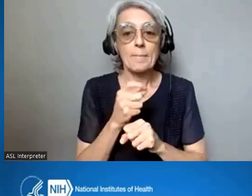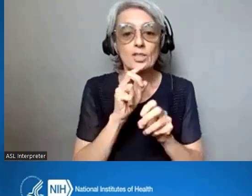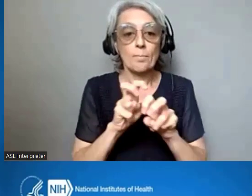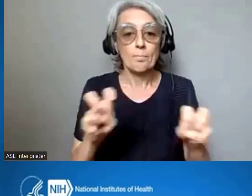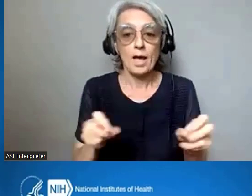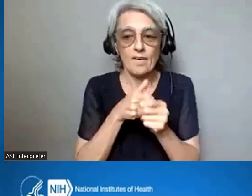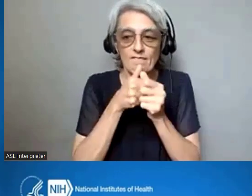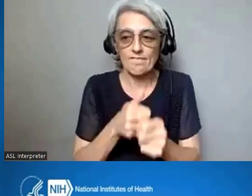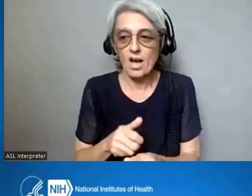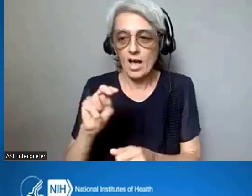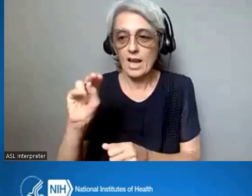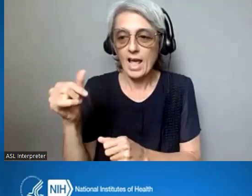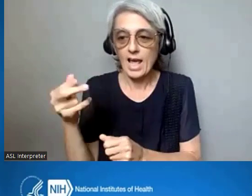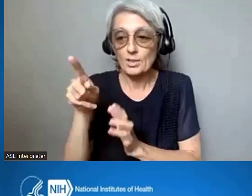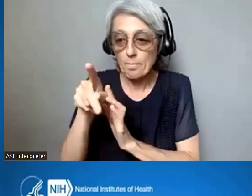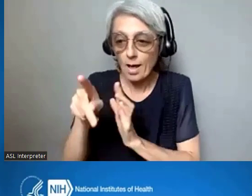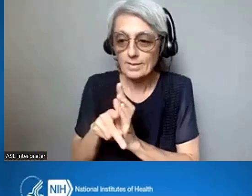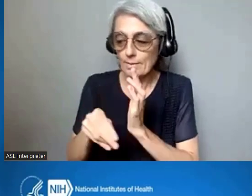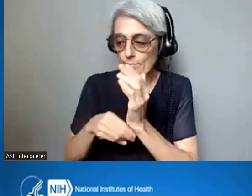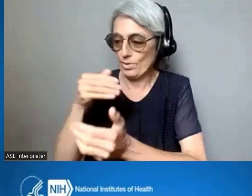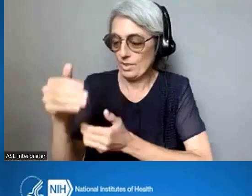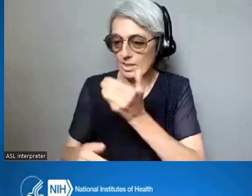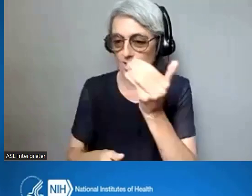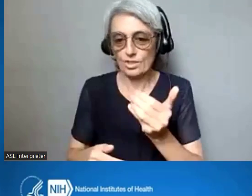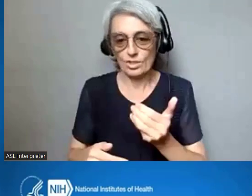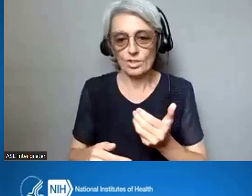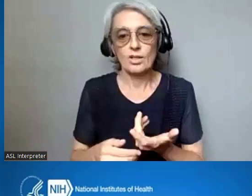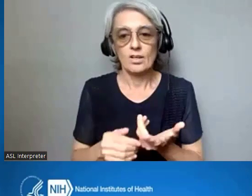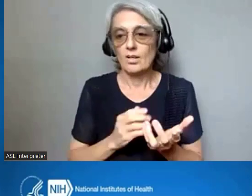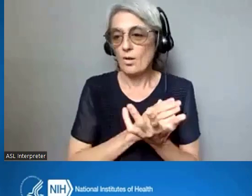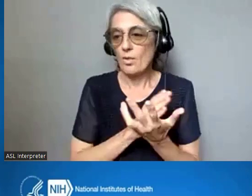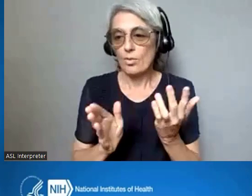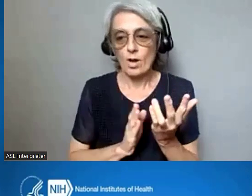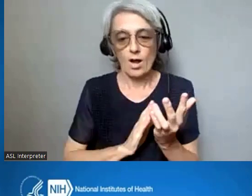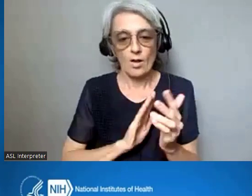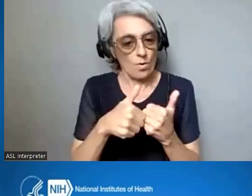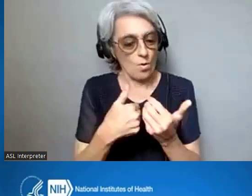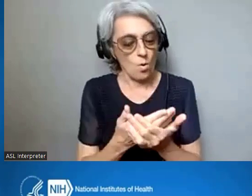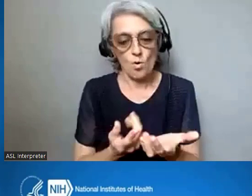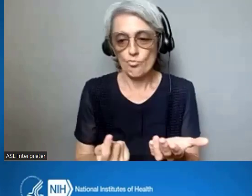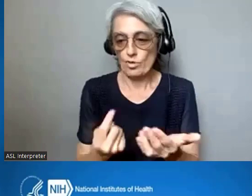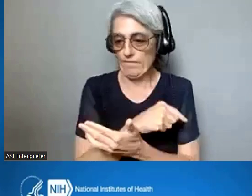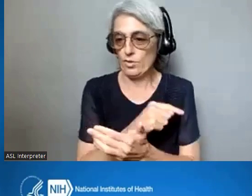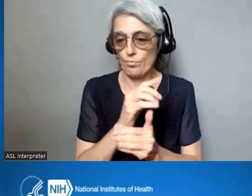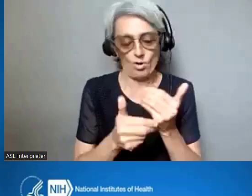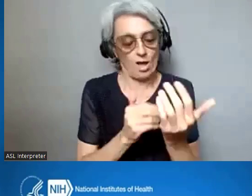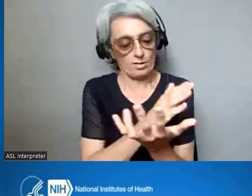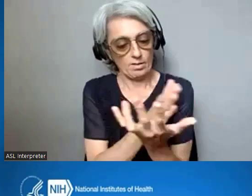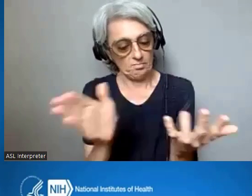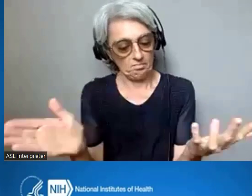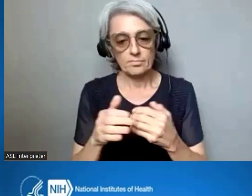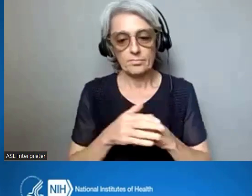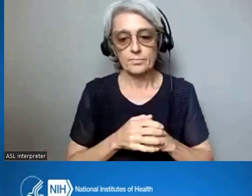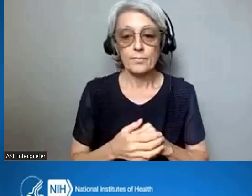and procedures throughout different stages of review. They're also responsible for bringing awareness